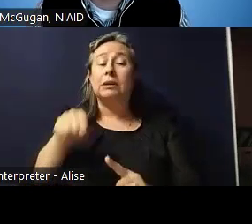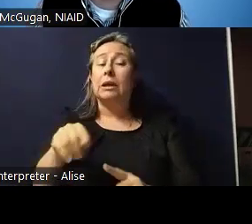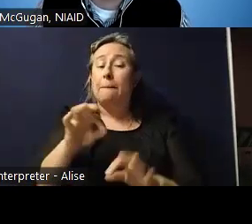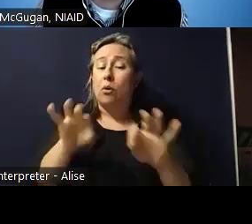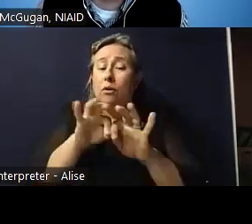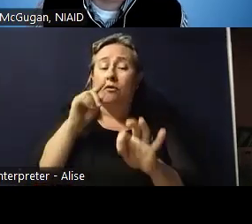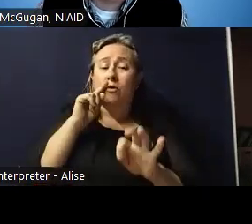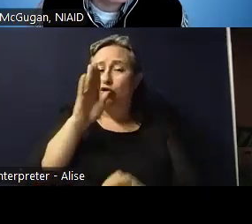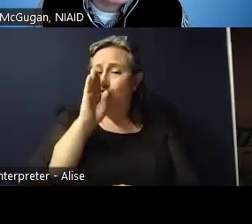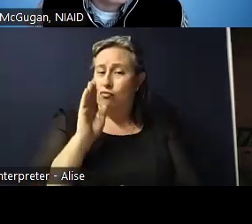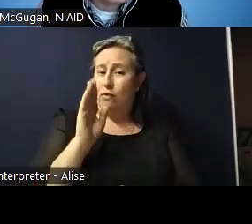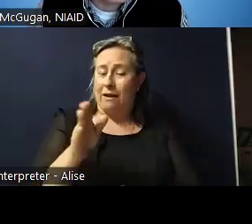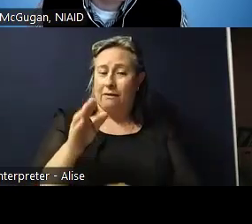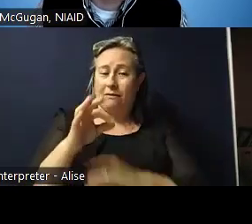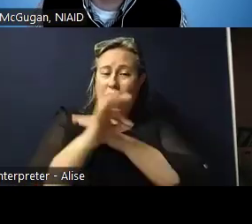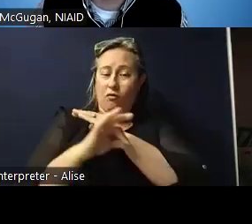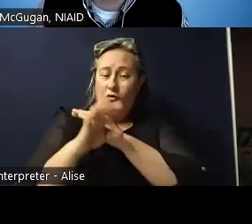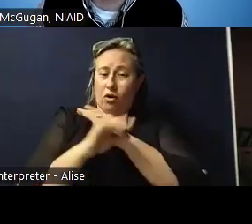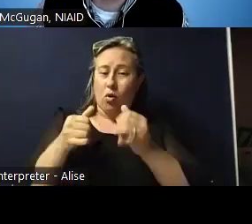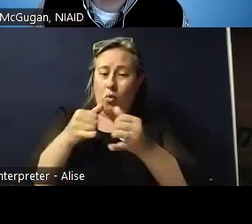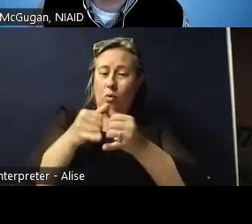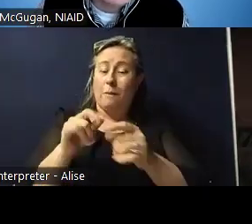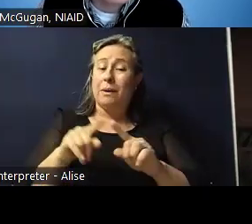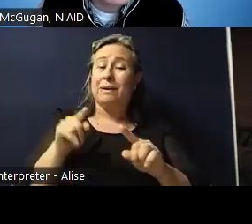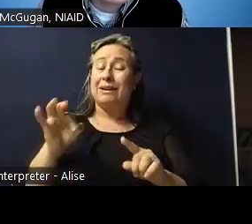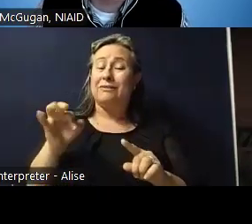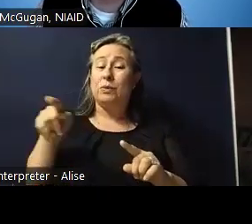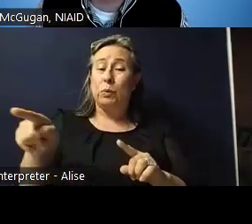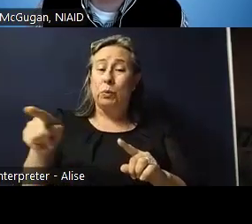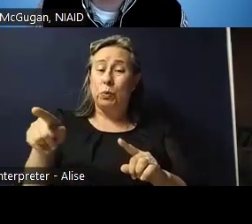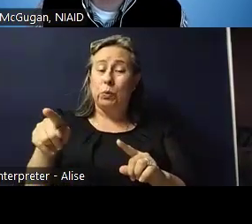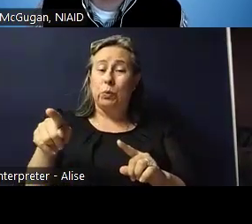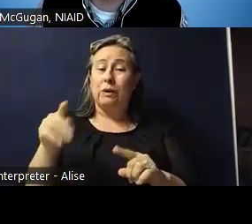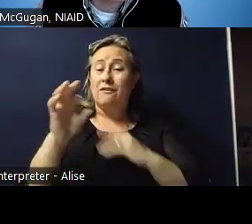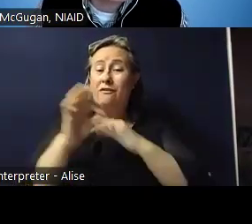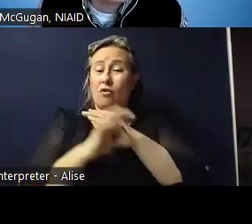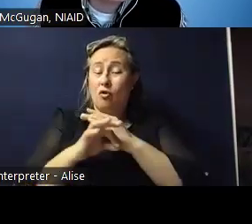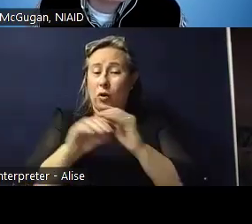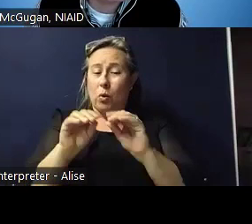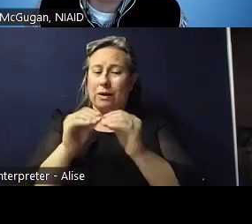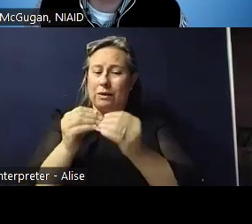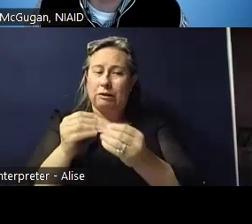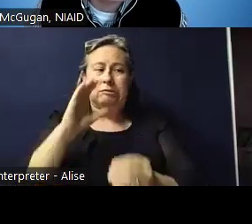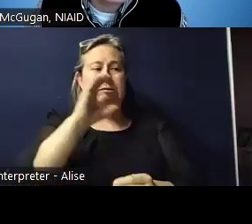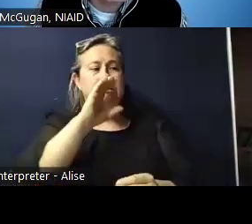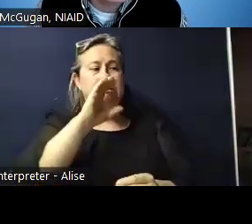but if you're a domestic institution looking for a collaborator, this is also useful information for you